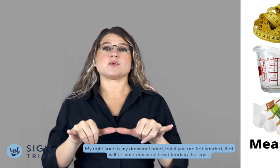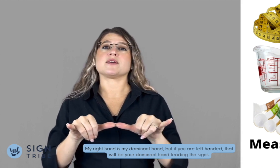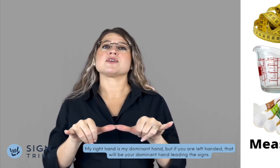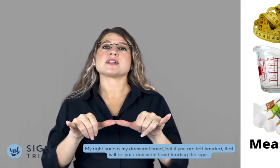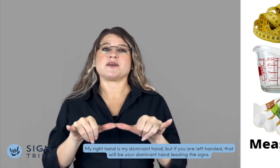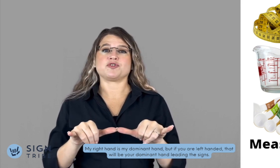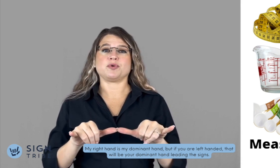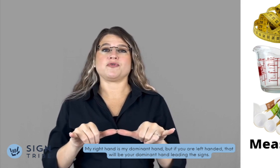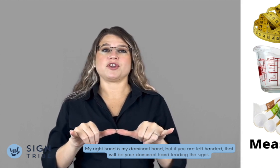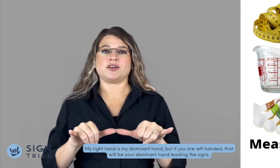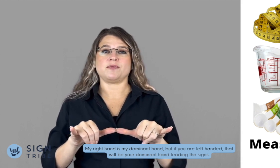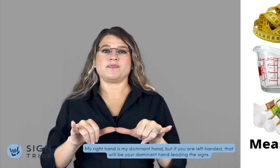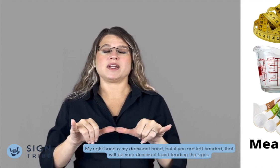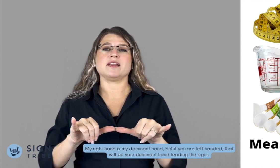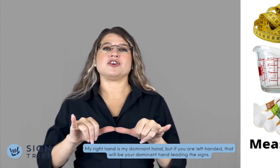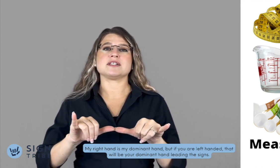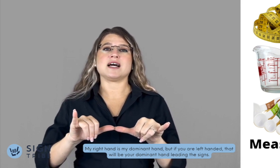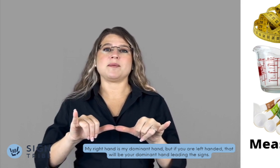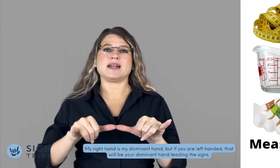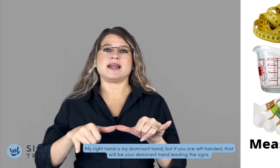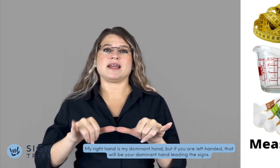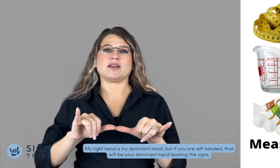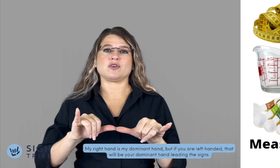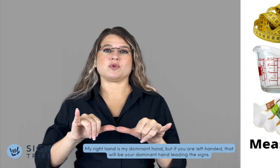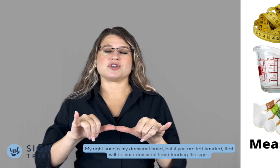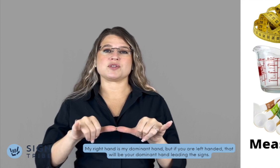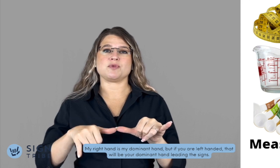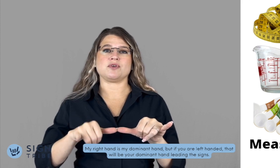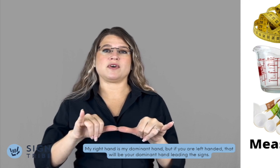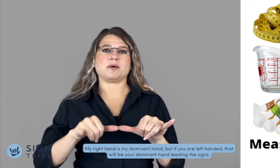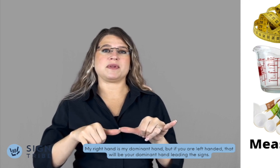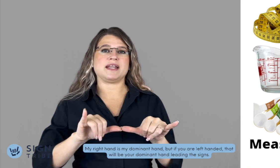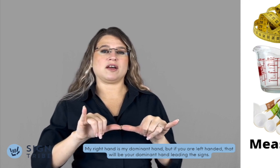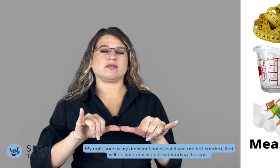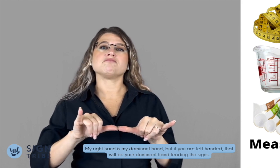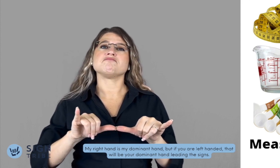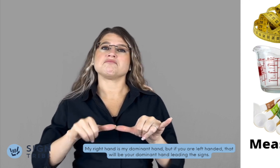whatever is comfortable for you, and then your dominant hand will just move up and down.